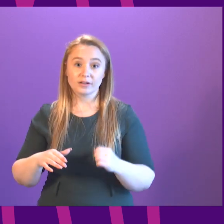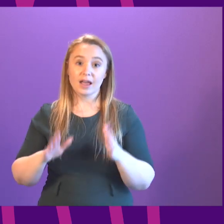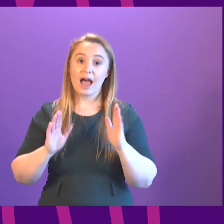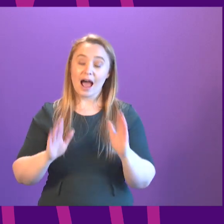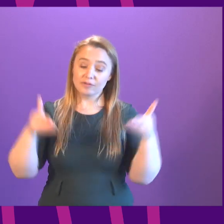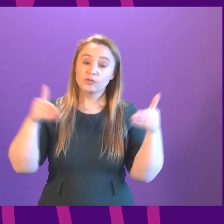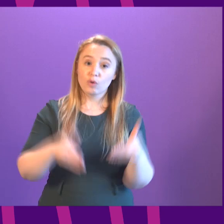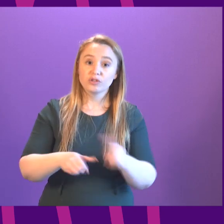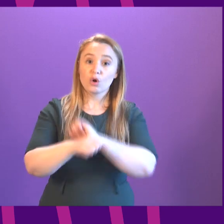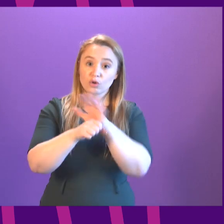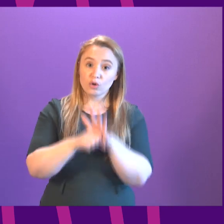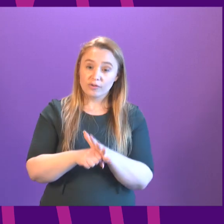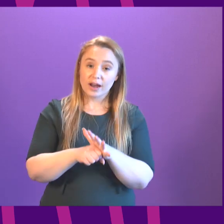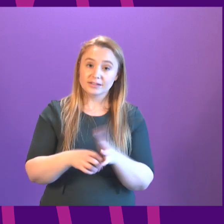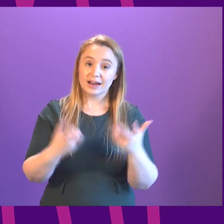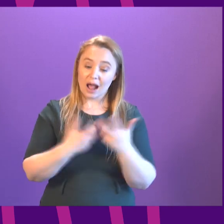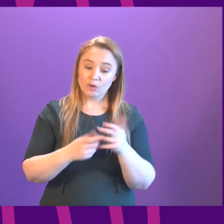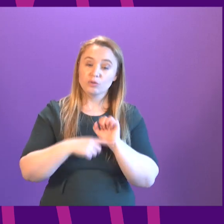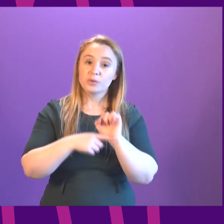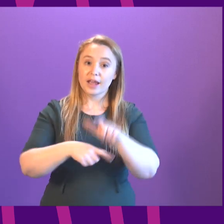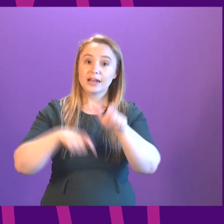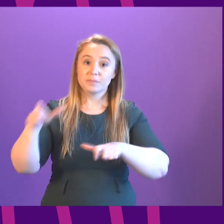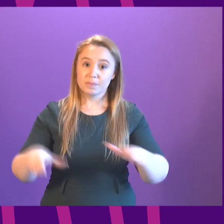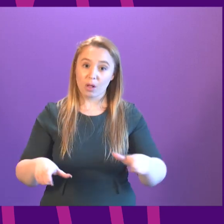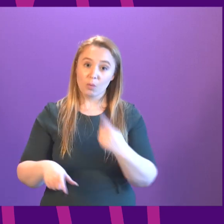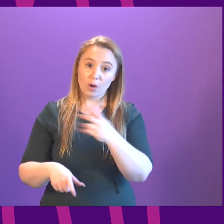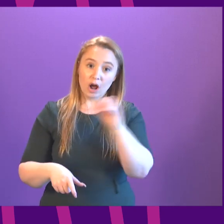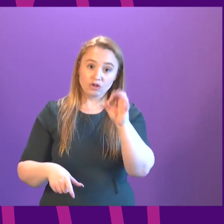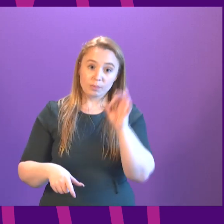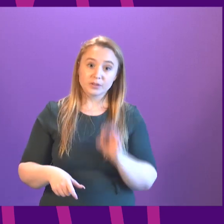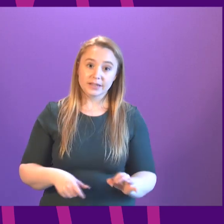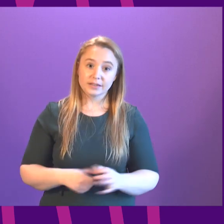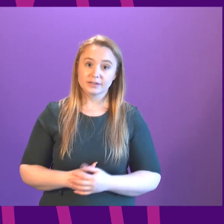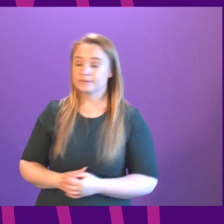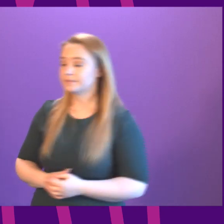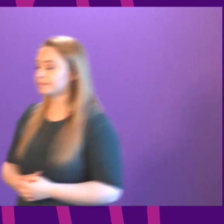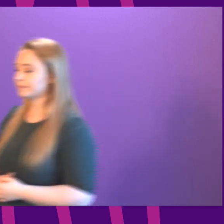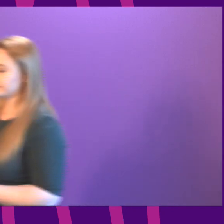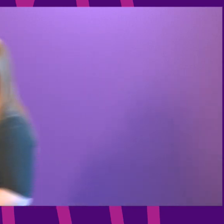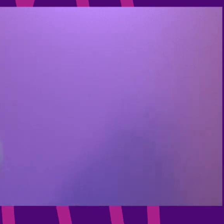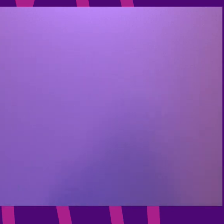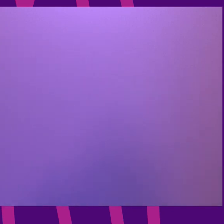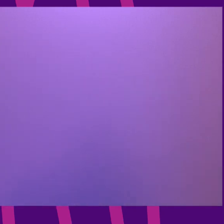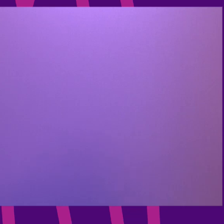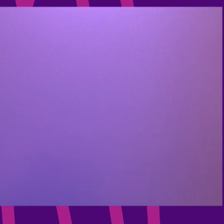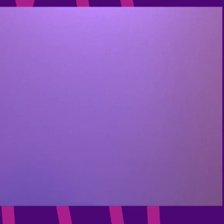my focus and my Government’s focus on, 100 per cent of the time, right now.